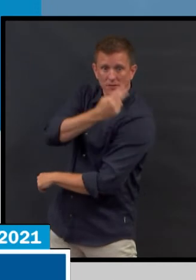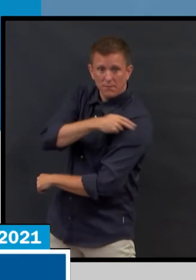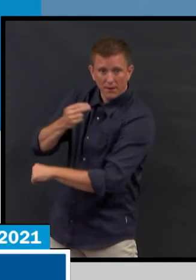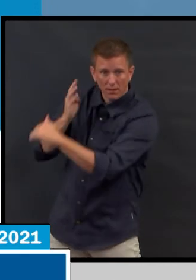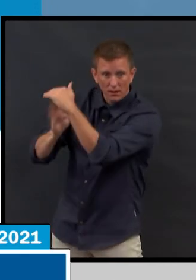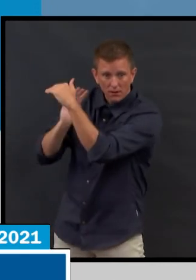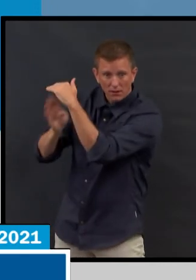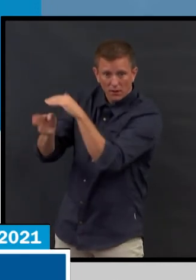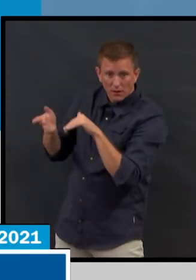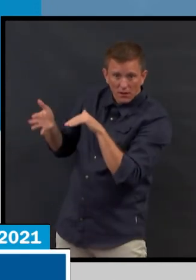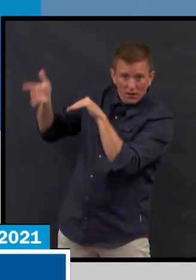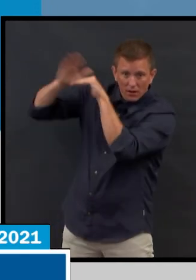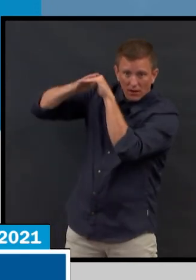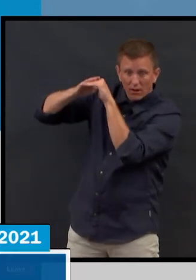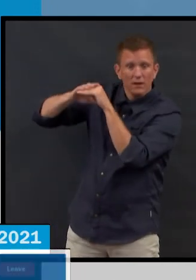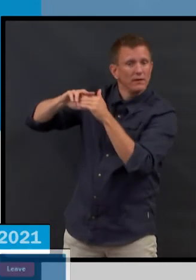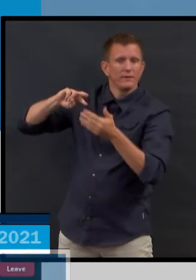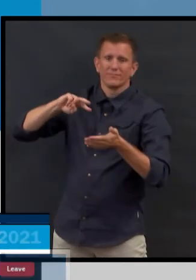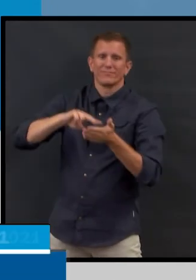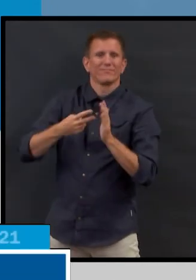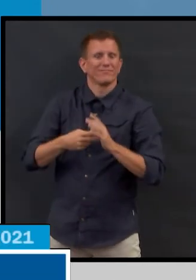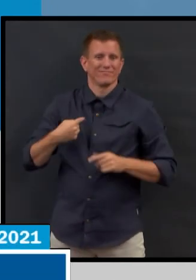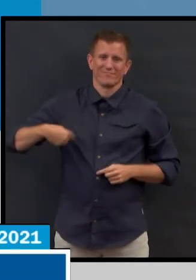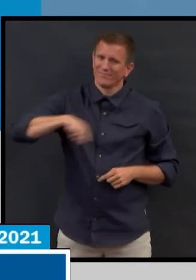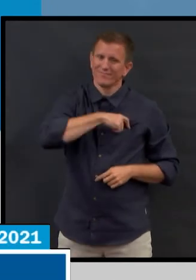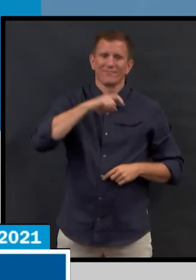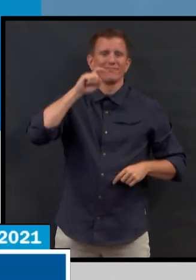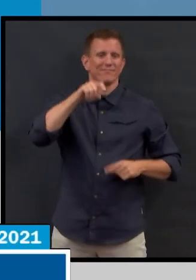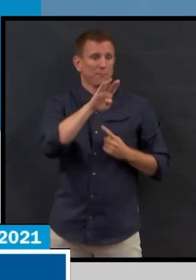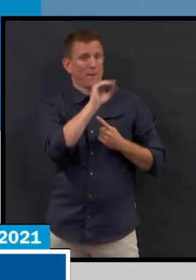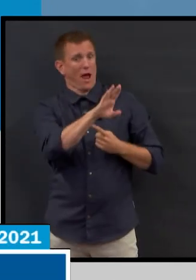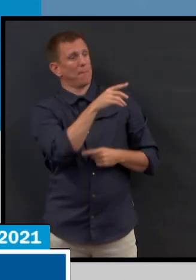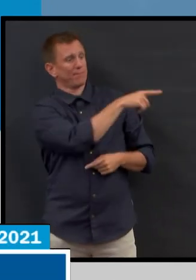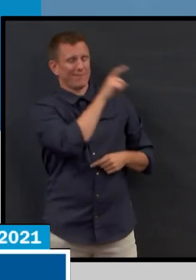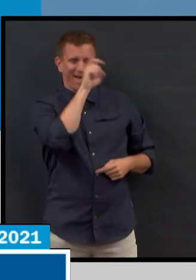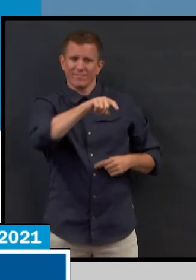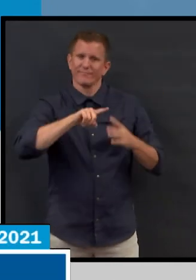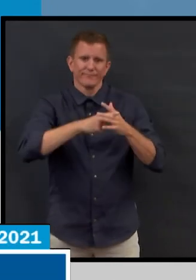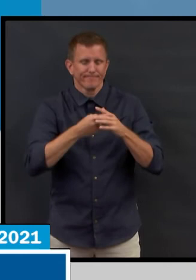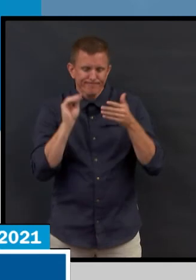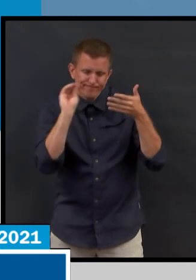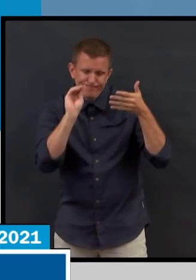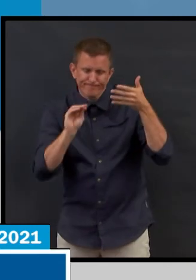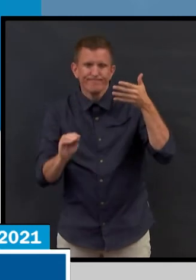you know make recommendations in terms of public health orders there's nothing more important to